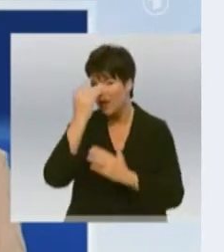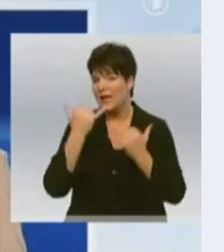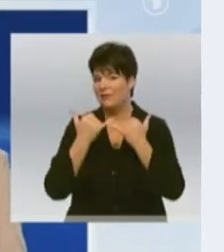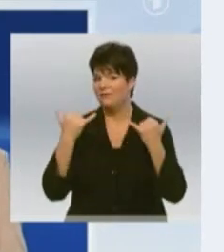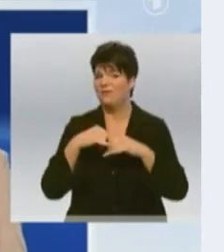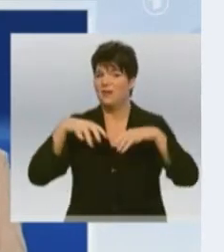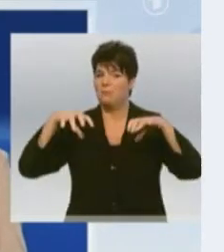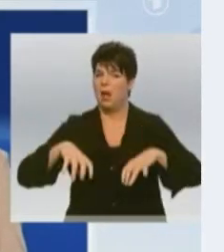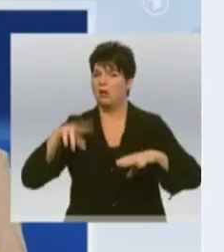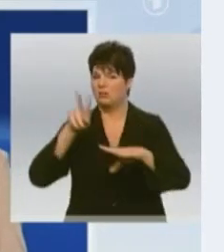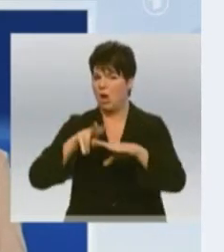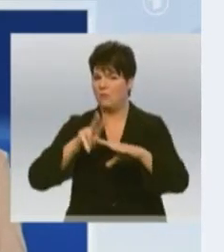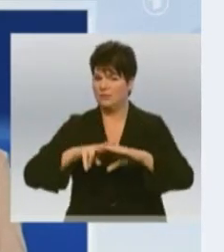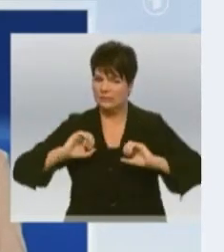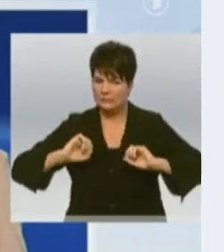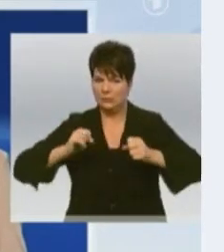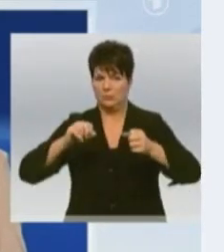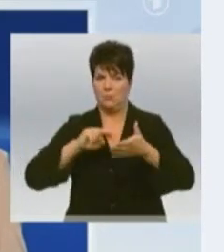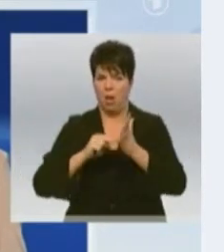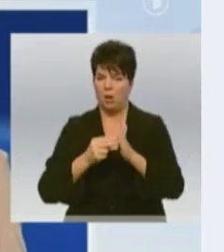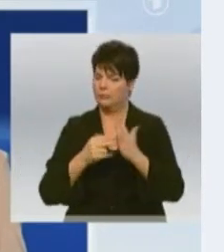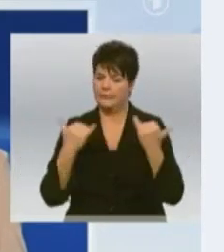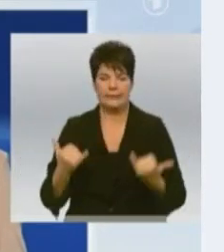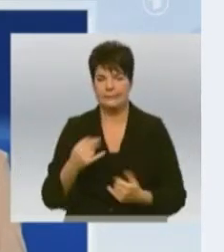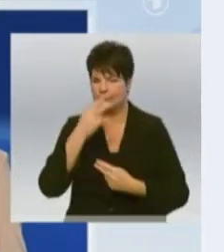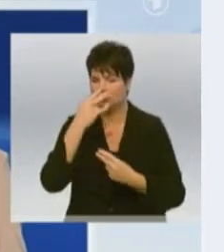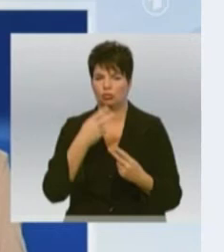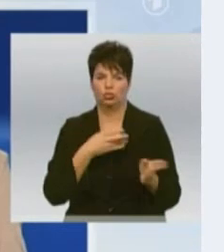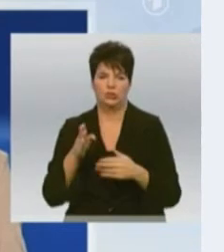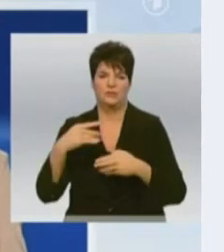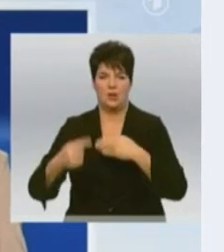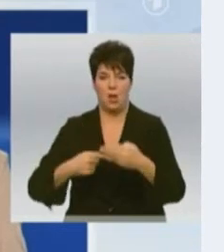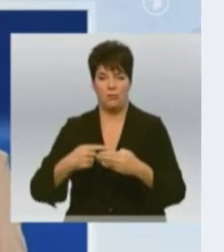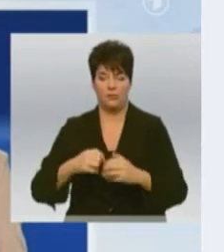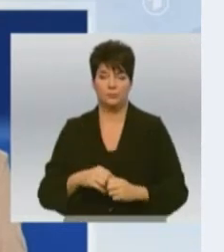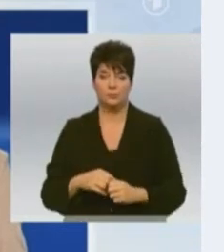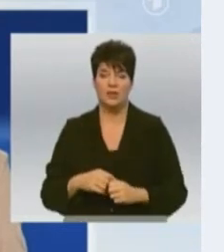showing the sign language interpreter. This approach has two disadvantages.